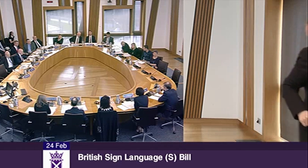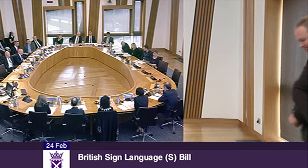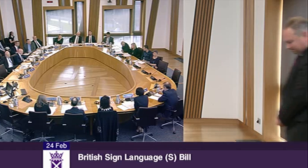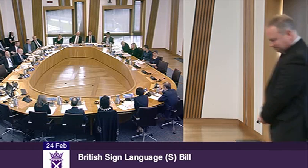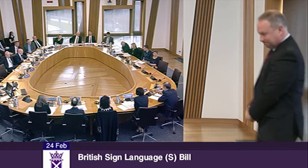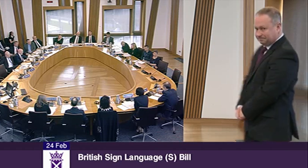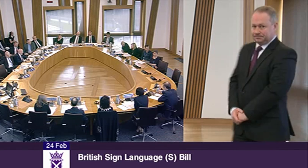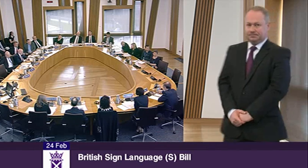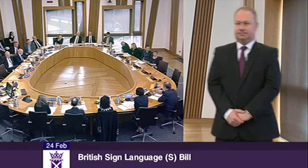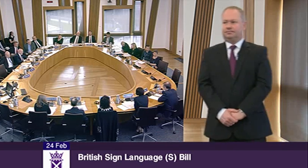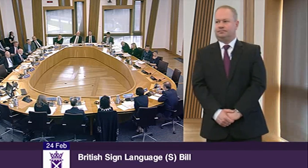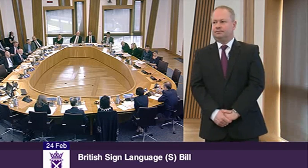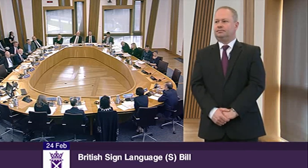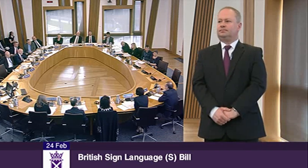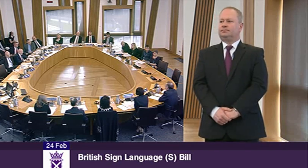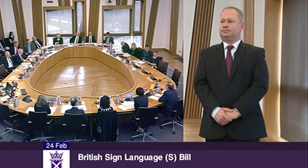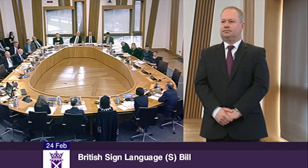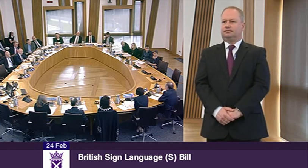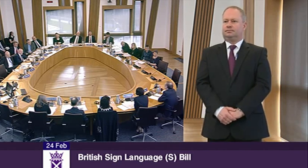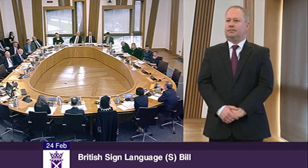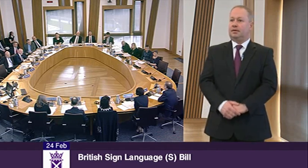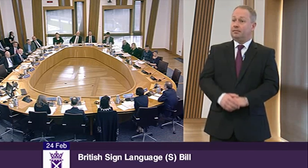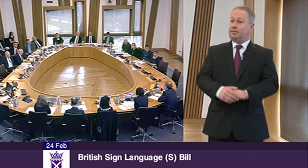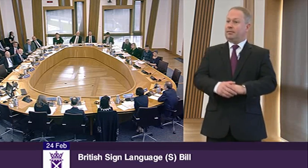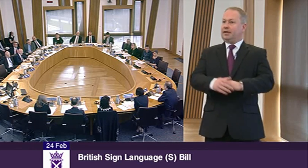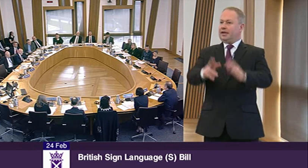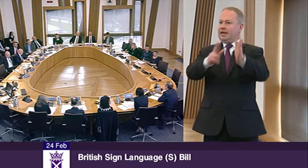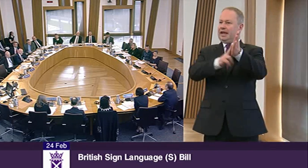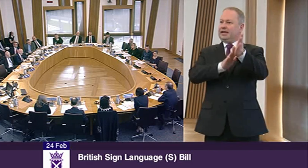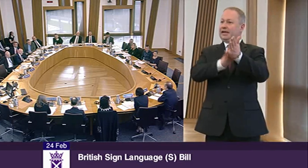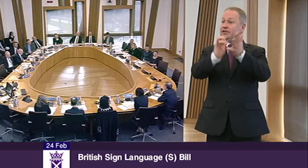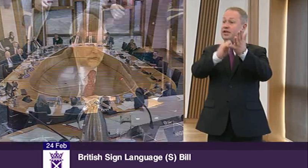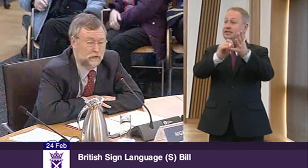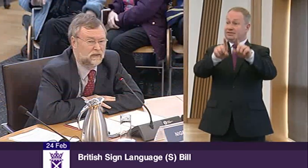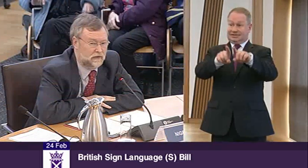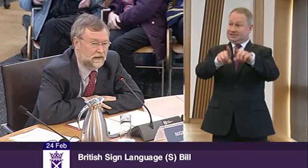Nigel Firth: The situation within health is different, because health boards are already